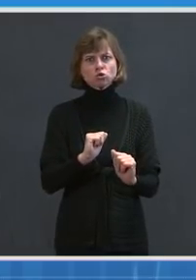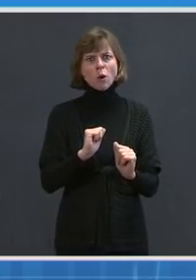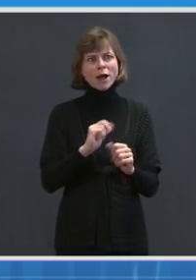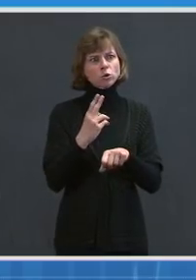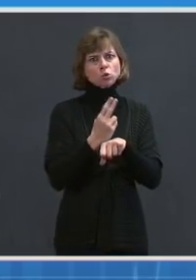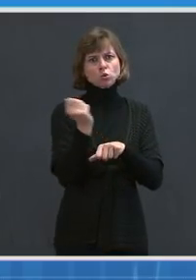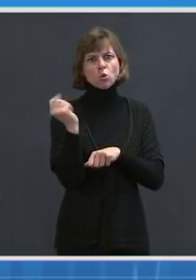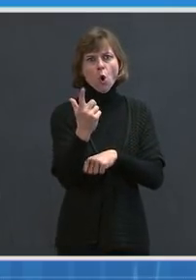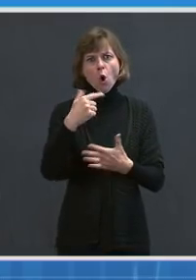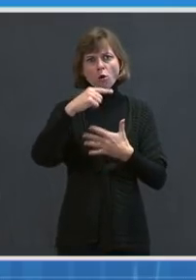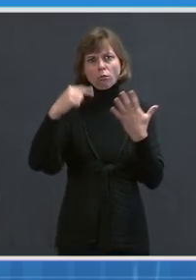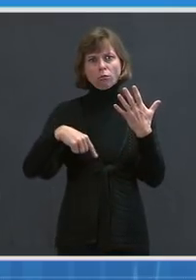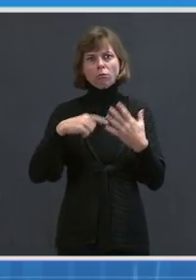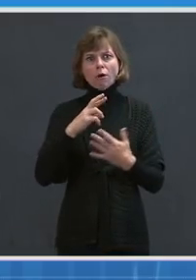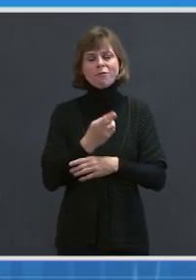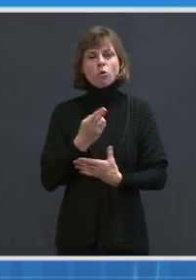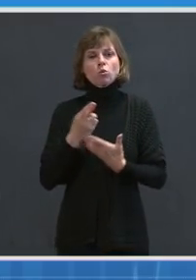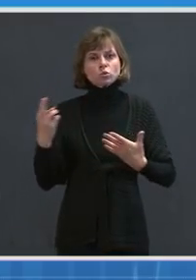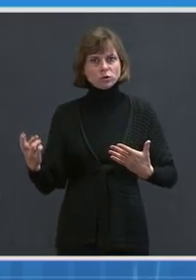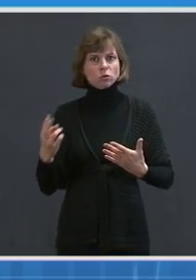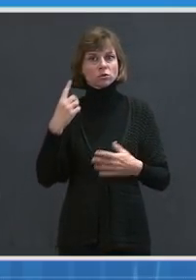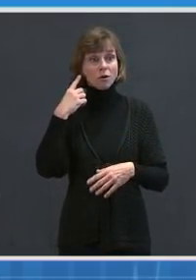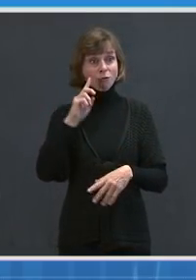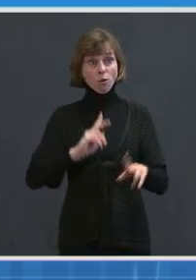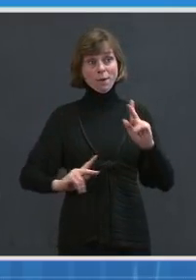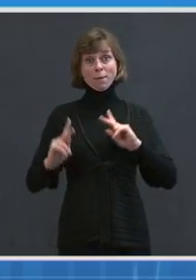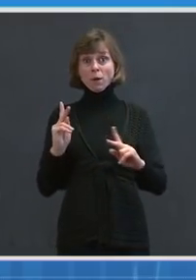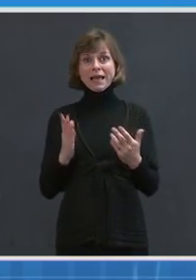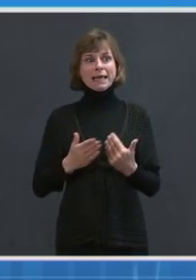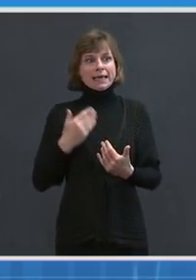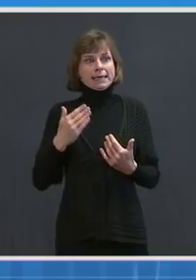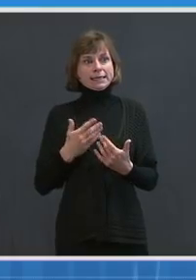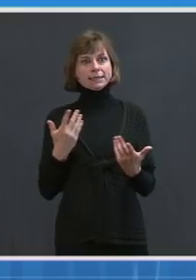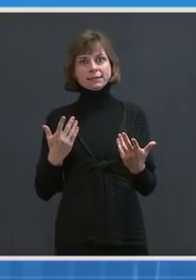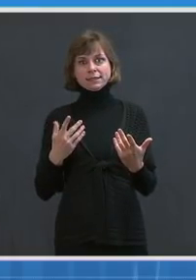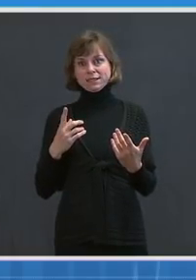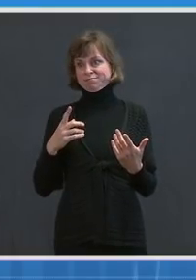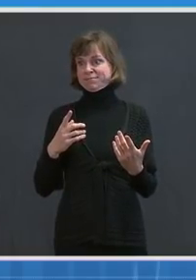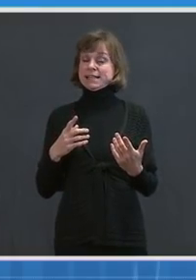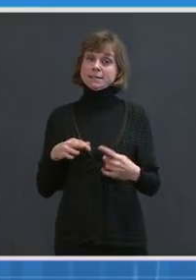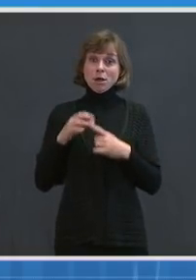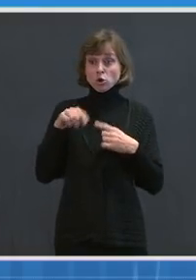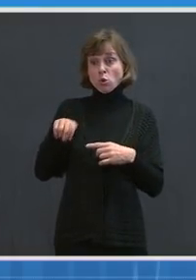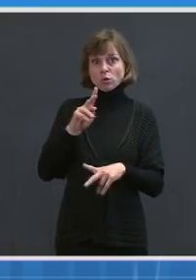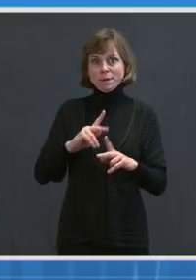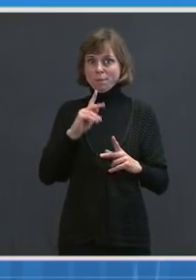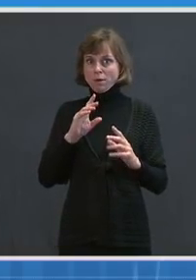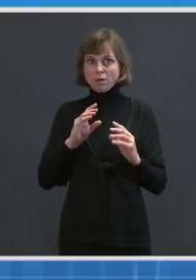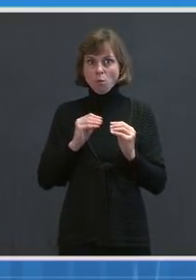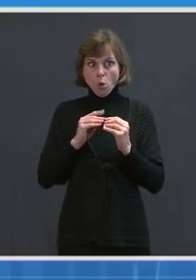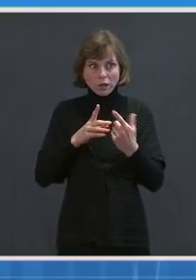so that it is easier for people, particularly those who have a more challenging time getting vaccinated, to get there and get vaccinated.